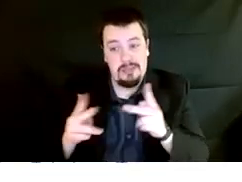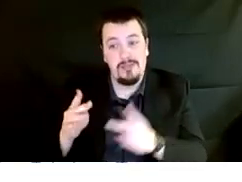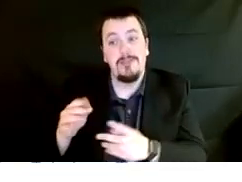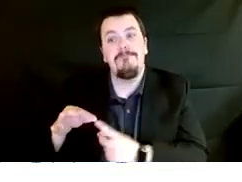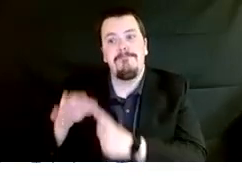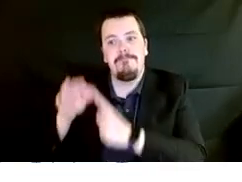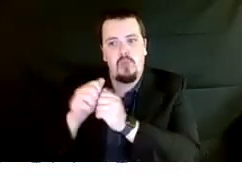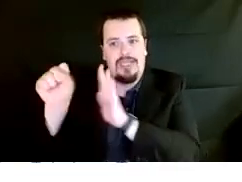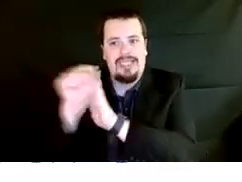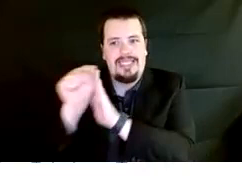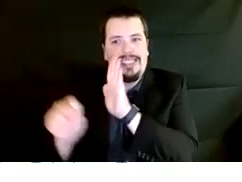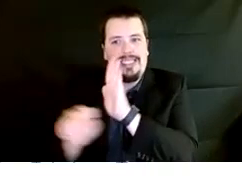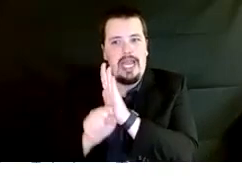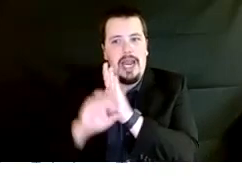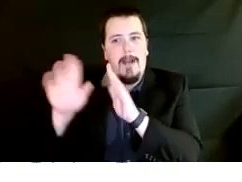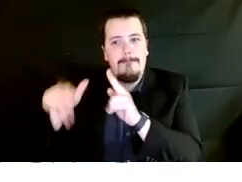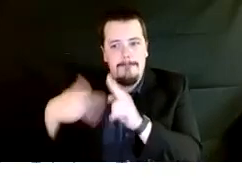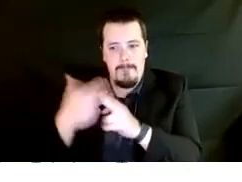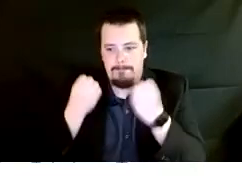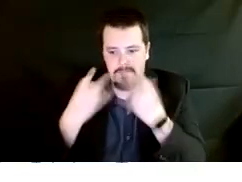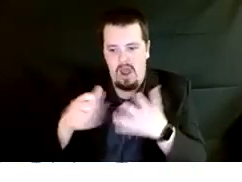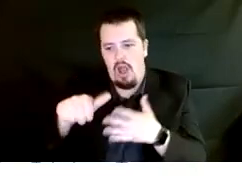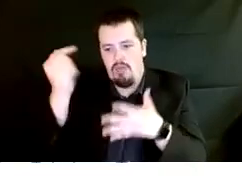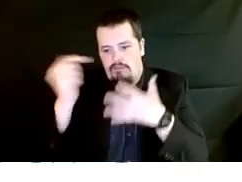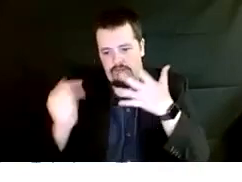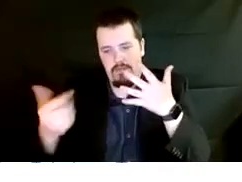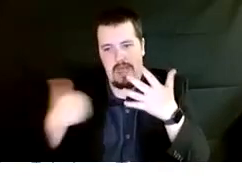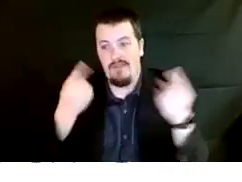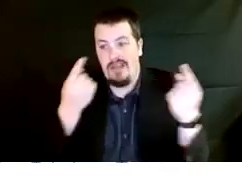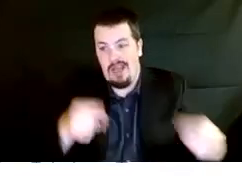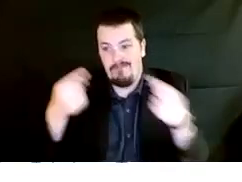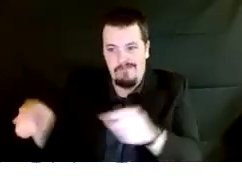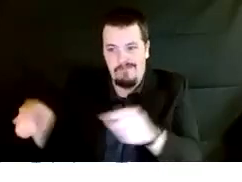about all of the other things that they had going on that they needed to to think about and worry